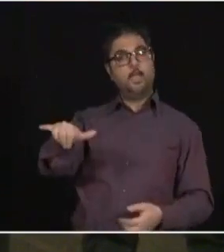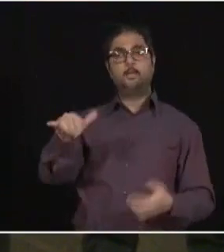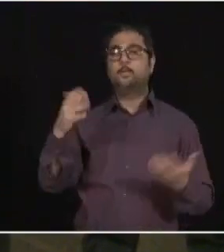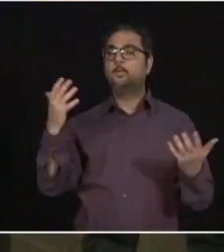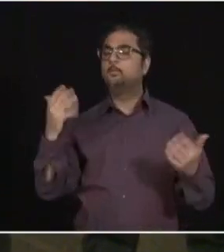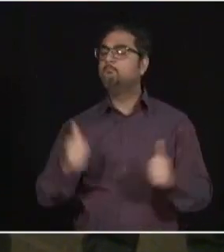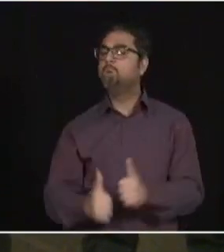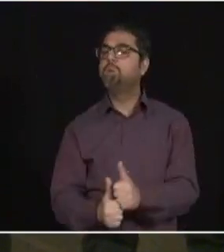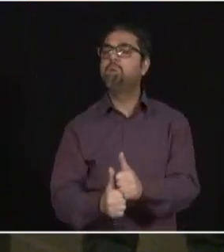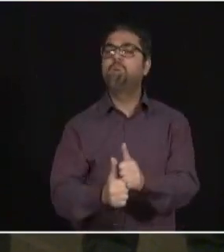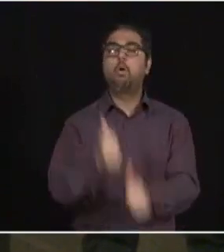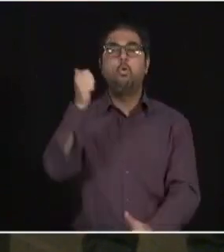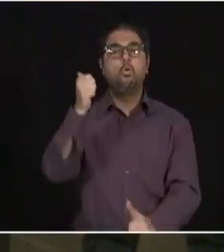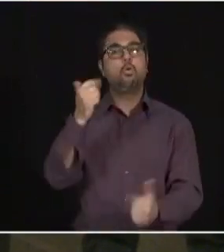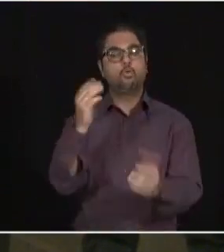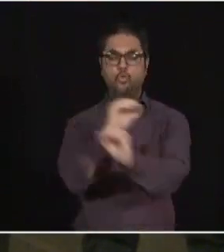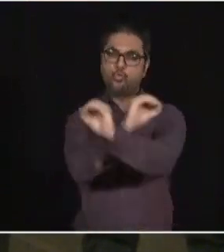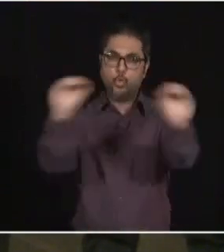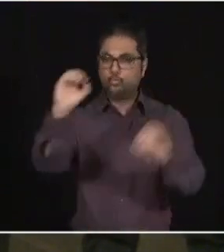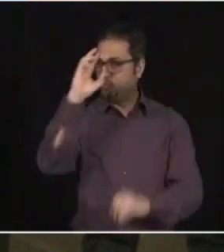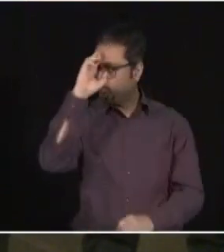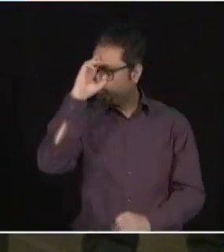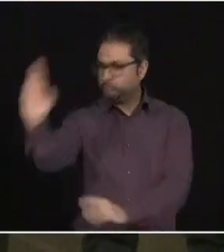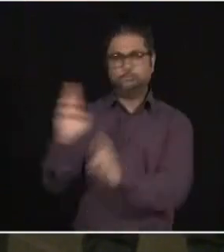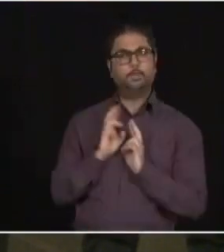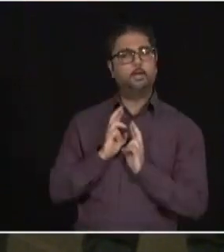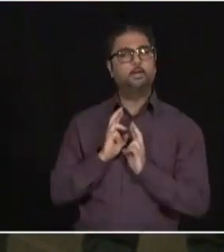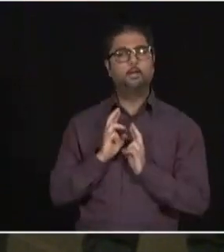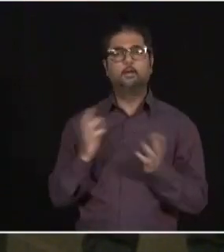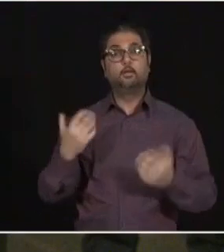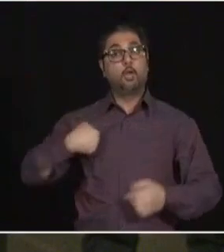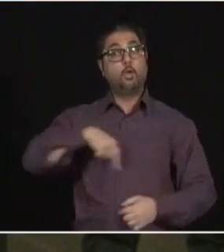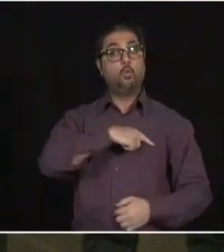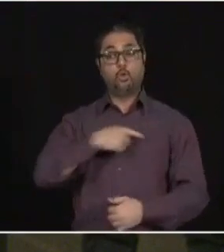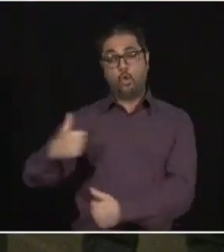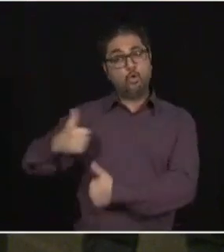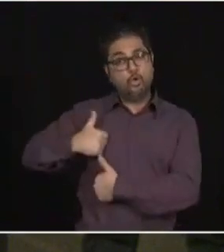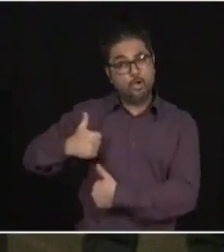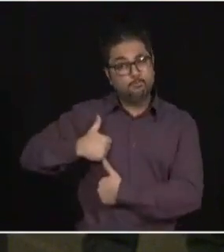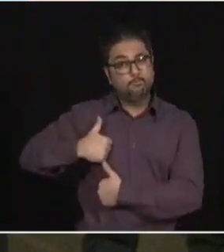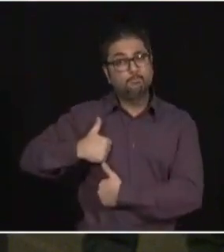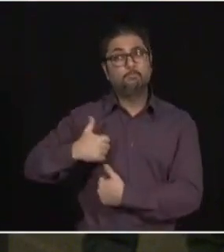women that are overseas fighting for our freedoms, our Canadian military, the